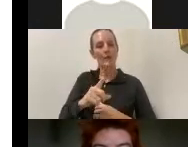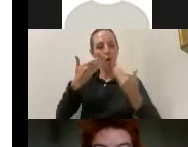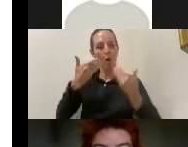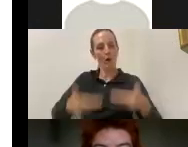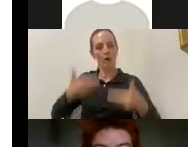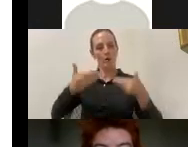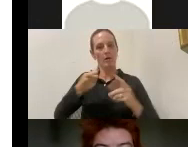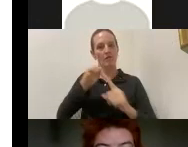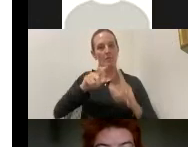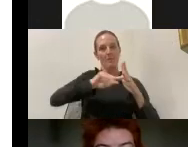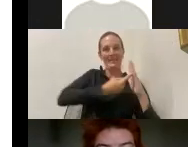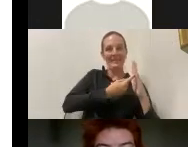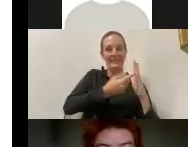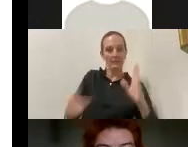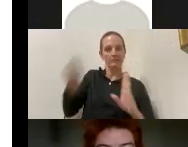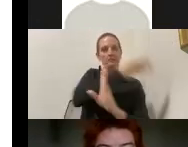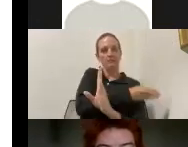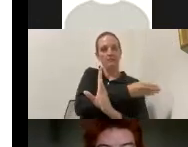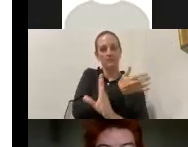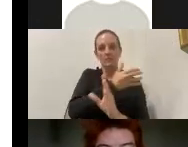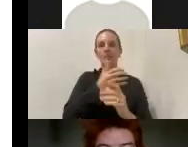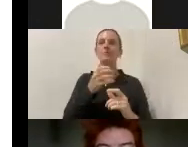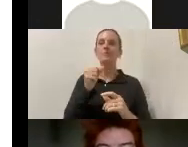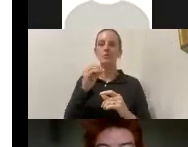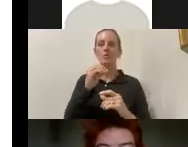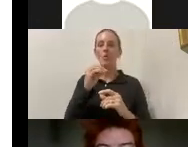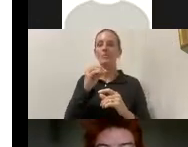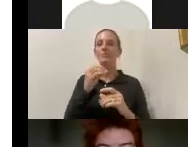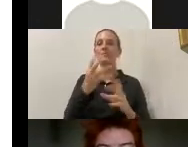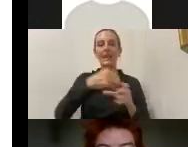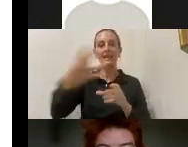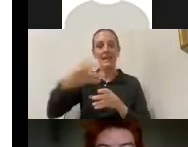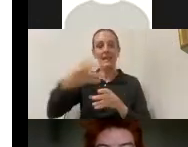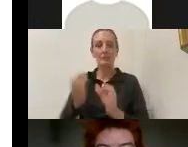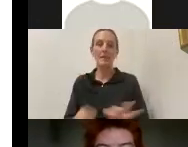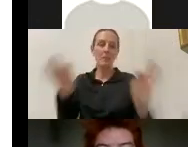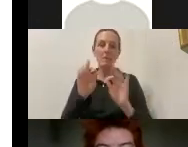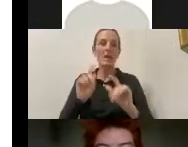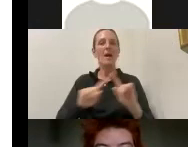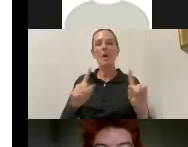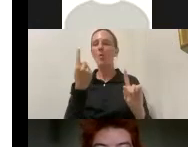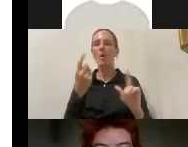Yeah so youth engagement as well. One of the big issues is there's not a lot of opportunity outside of the sector of oil